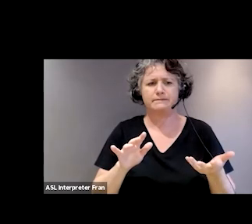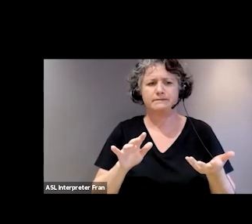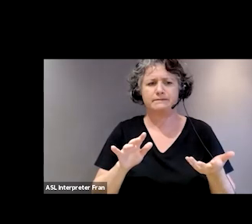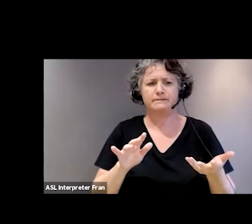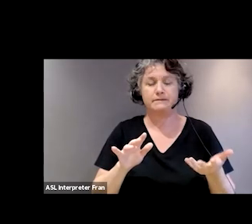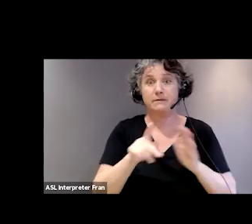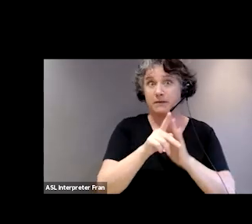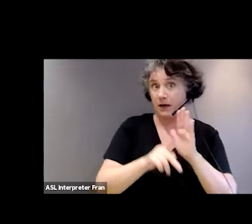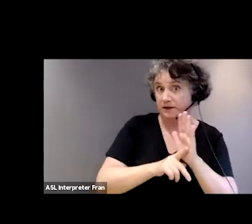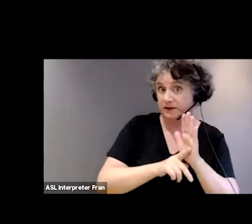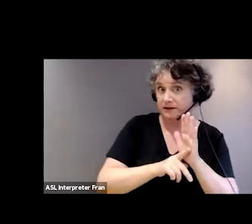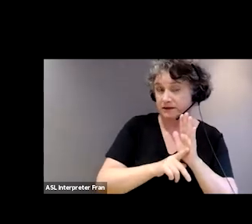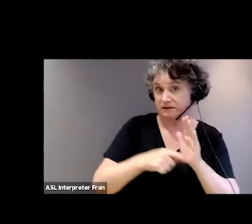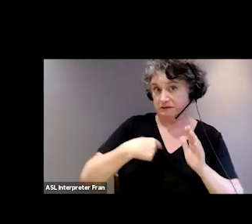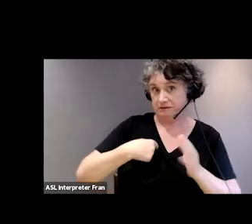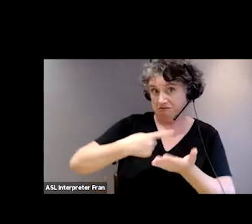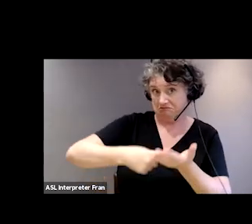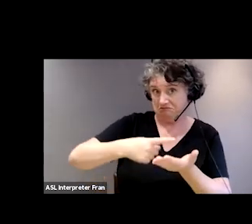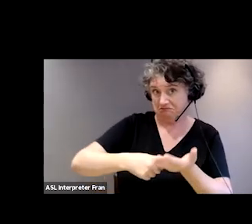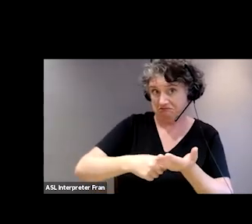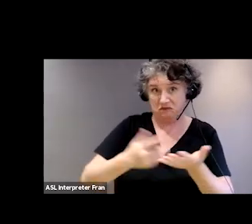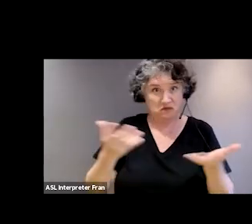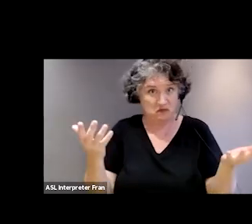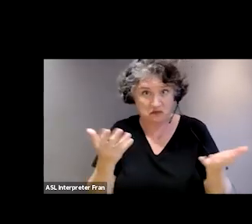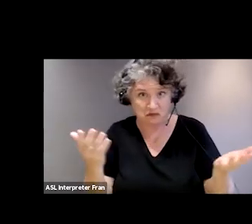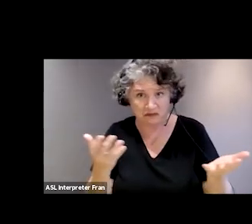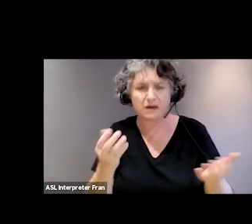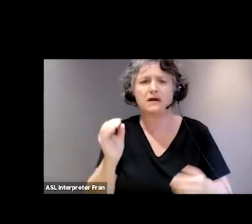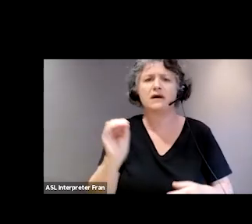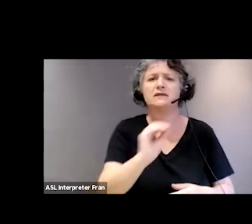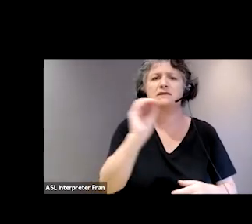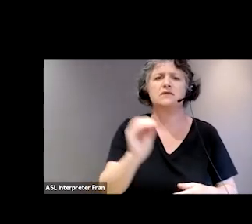2021, and there could be changes. So I suggest